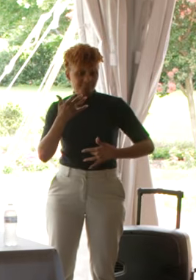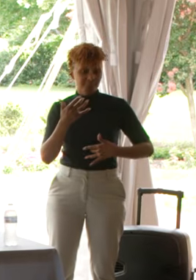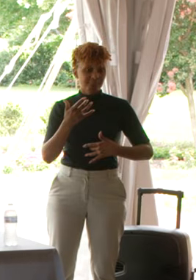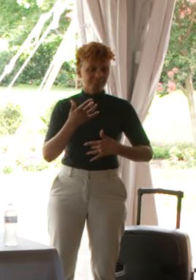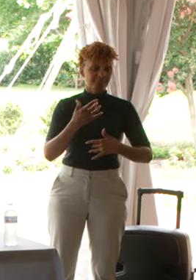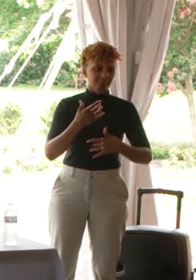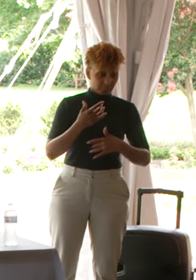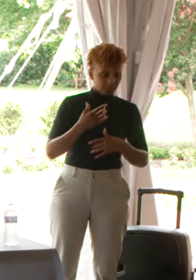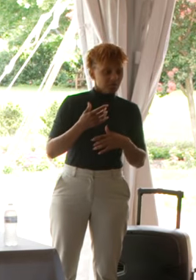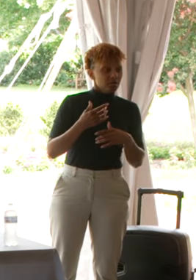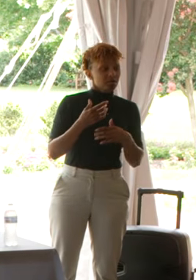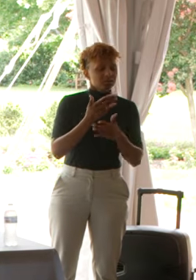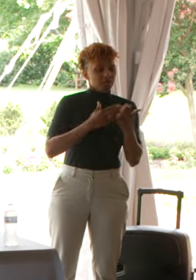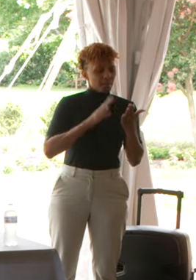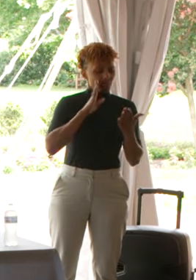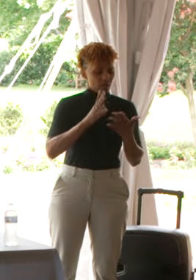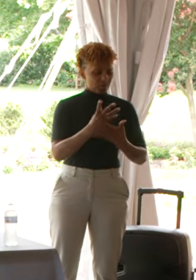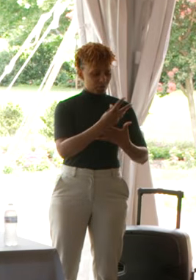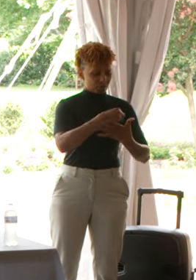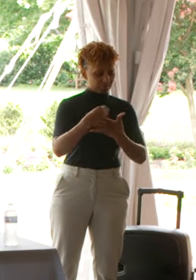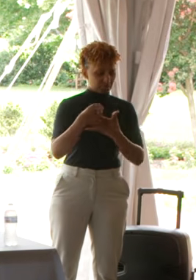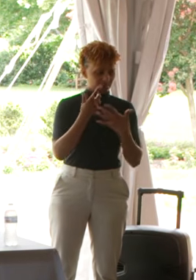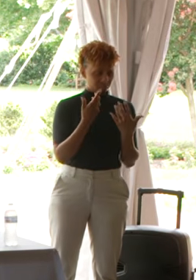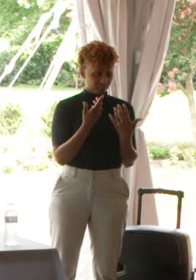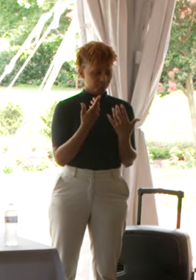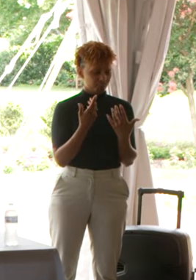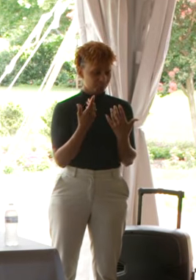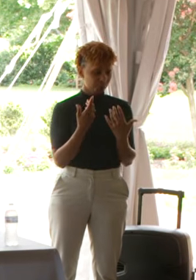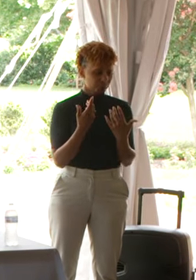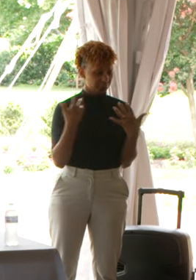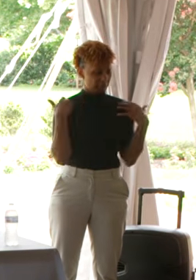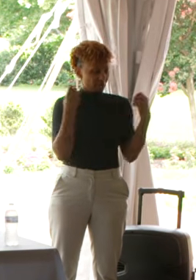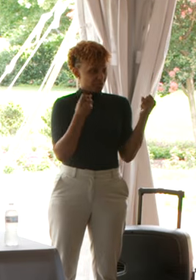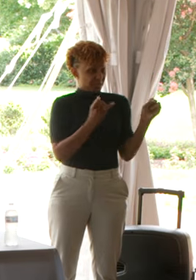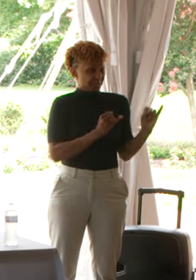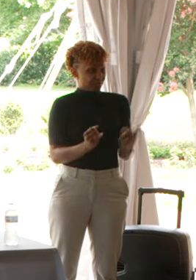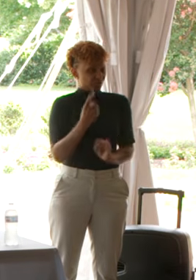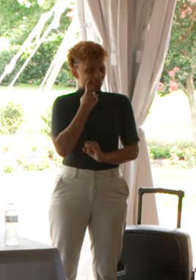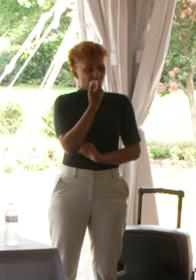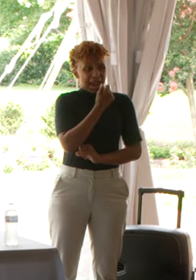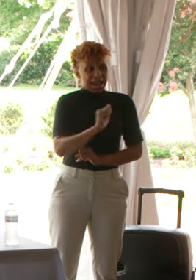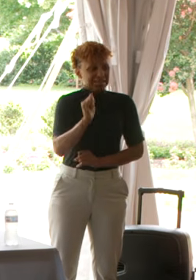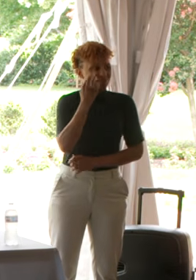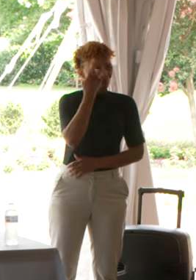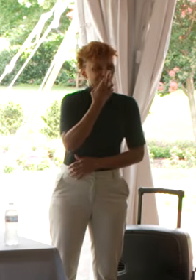Some people participate in research as healthy individuals, maybe for reasons of altruism. I know